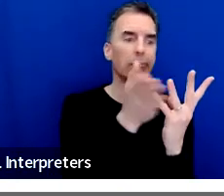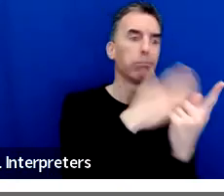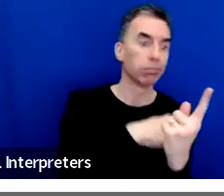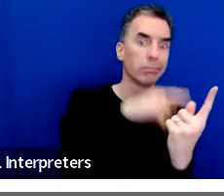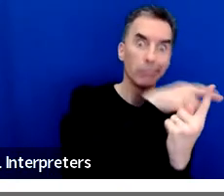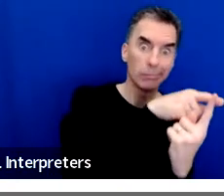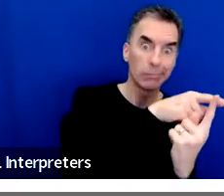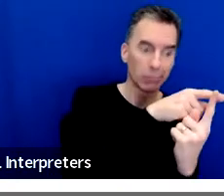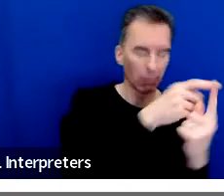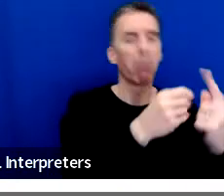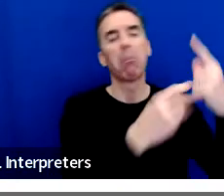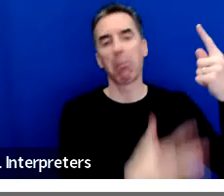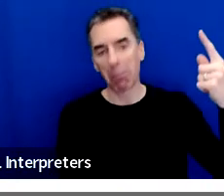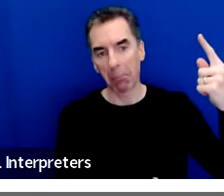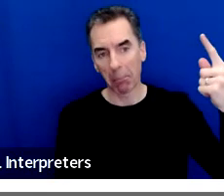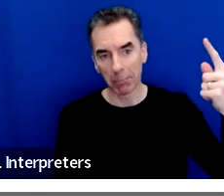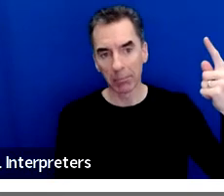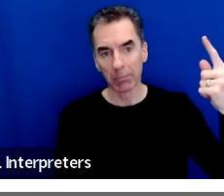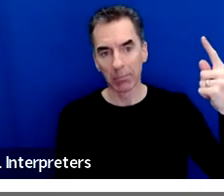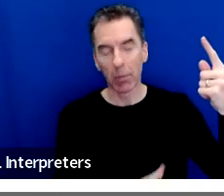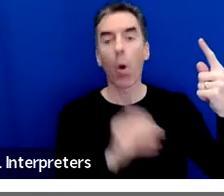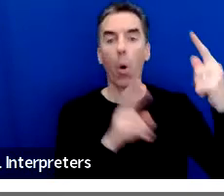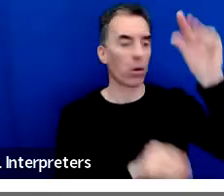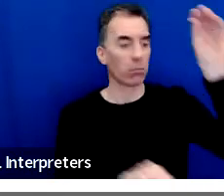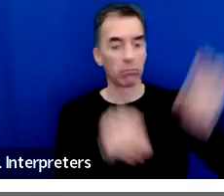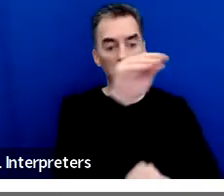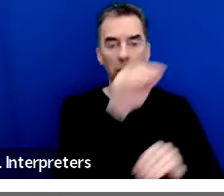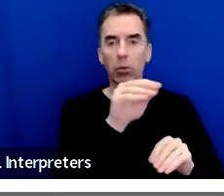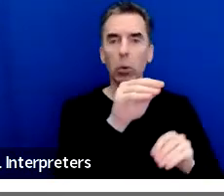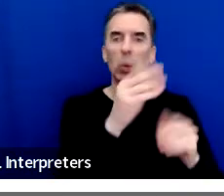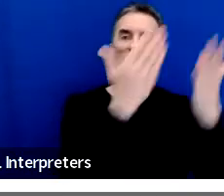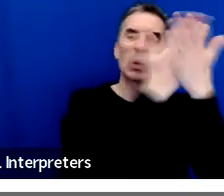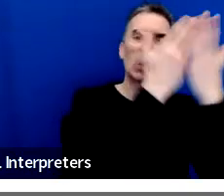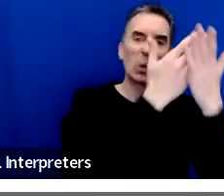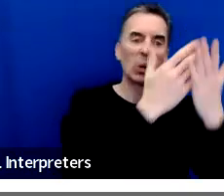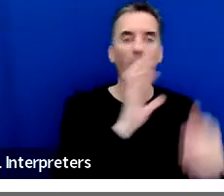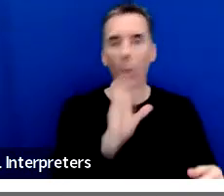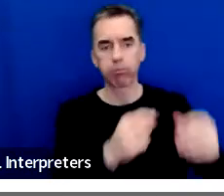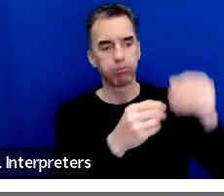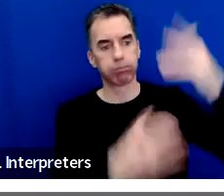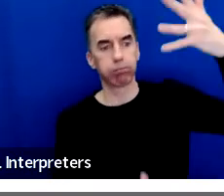and you can filter all this to newest. And then you can also, like I said, search through the specific terms as well.